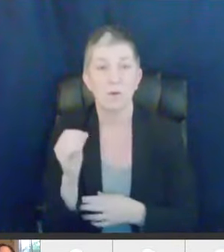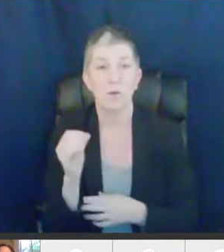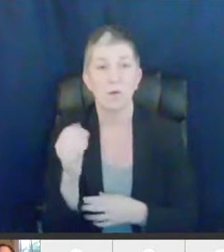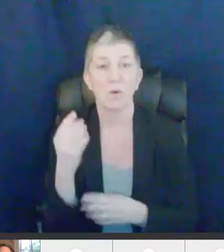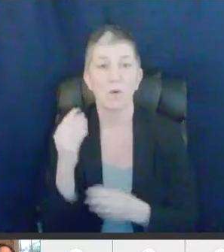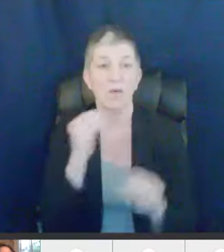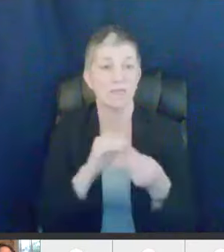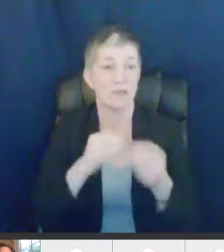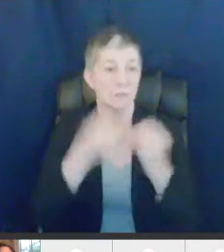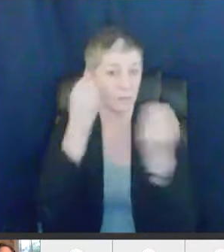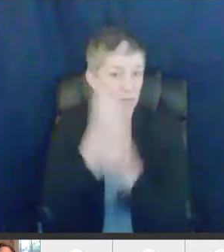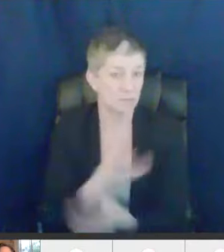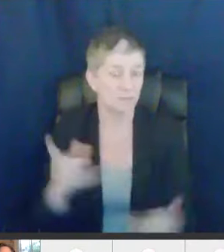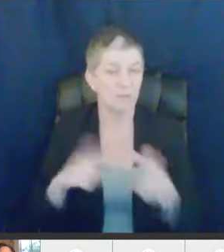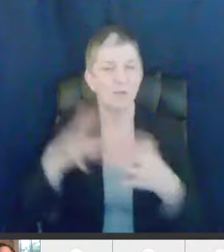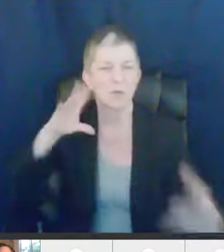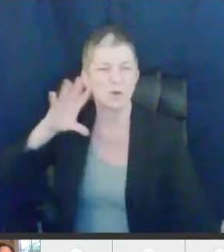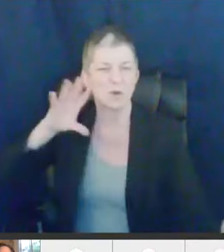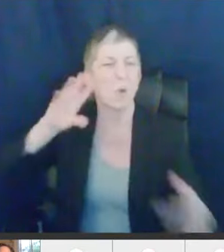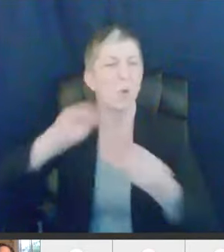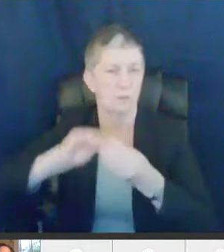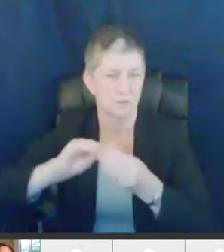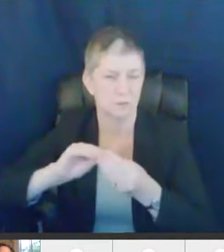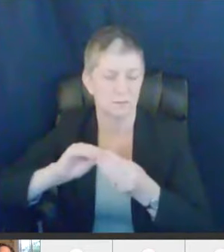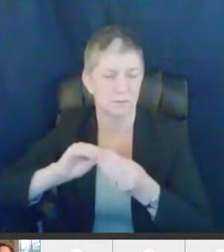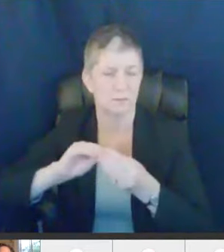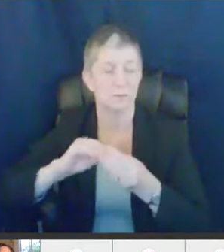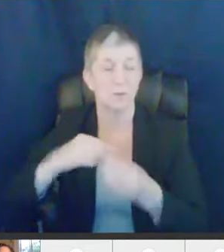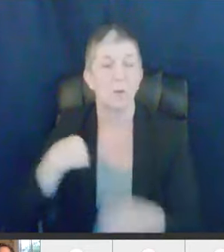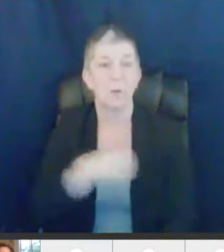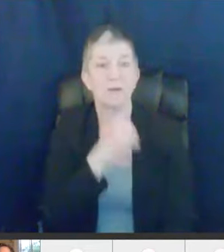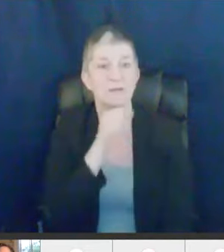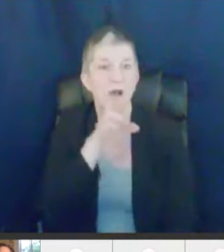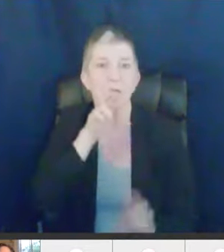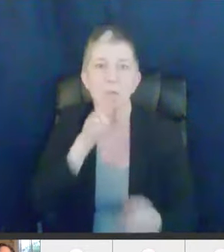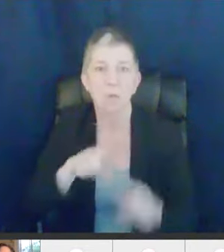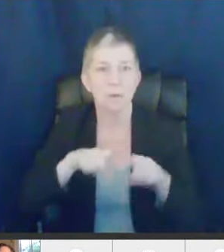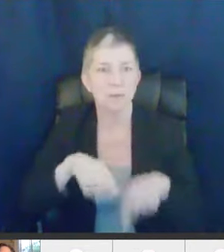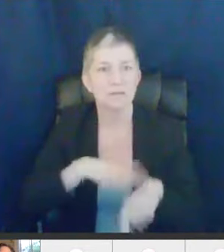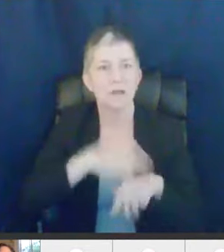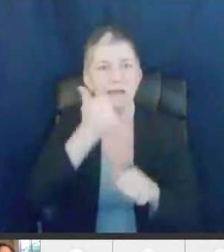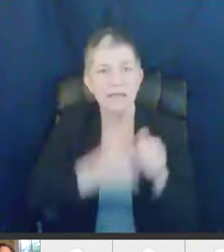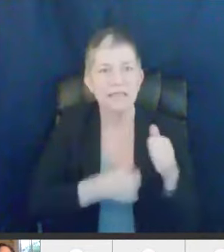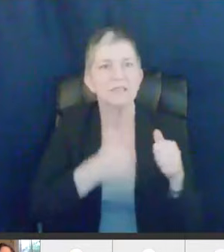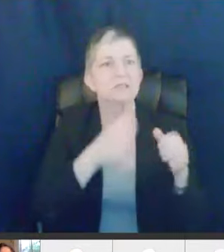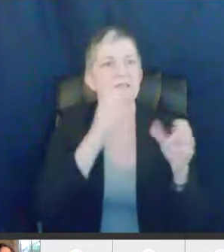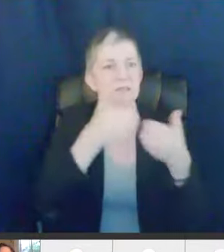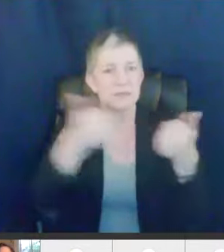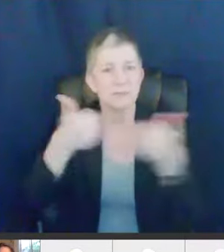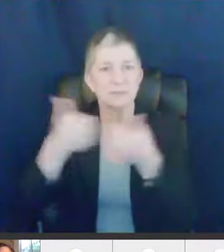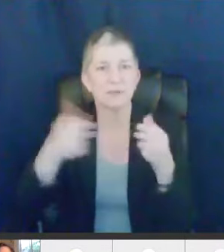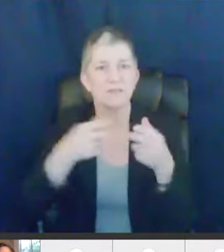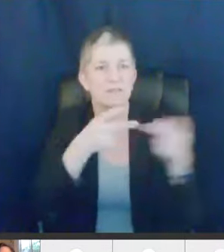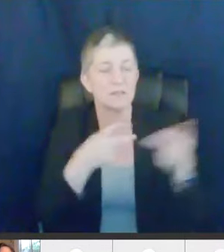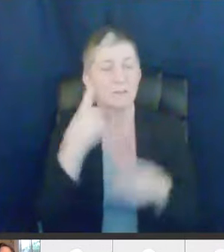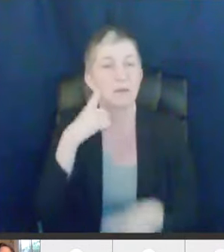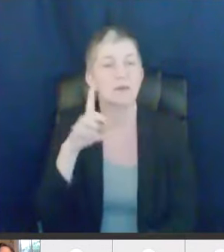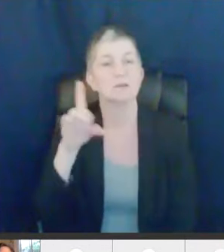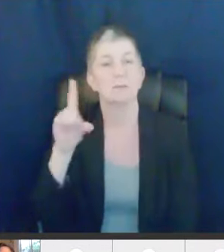which are the totals you know to be clear we have not by facility because the department of health's is is the one that made that